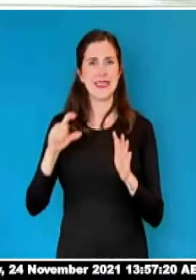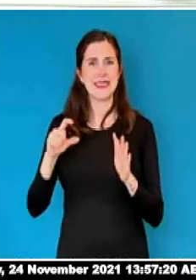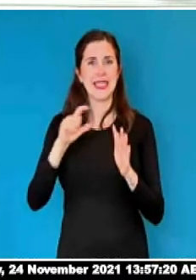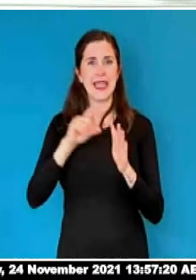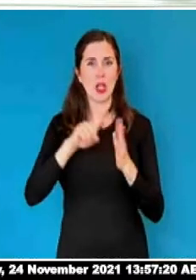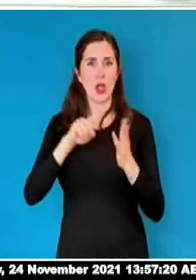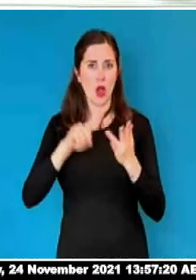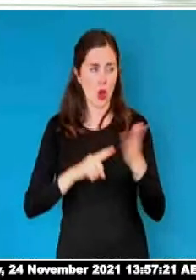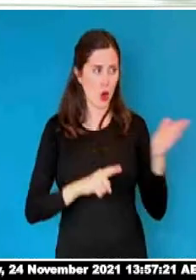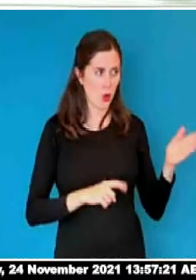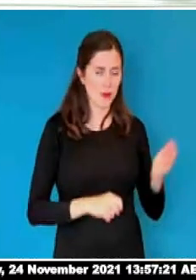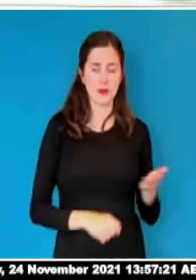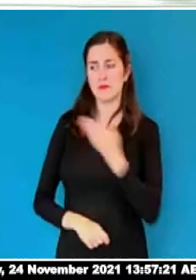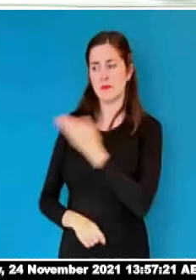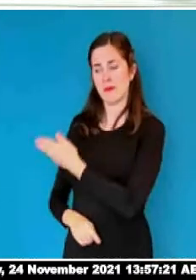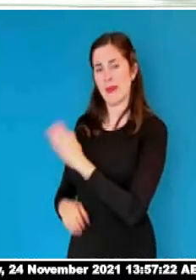Ms Edwards, the General Counsel.